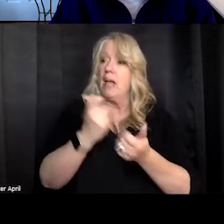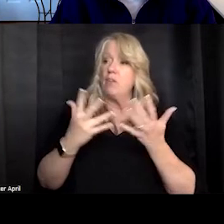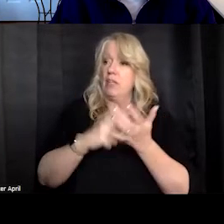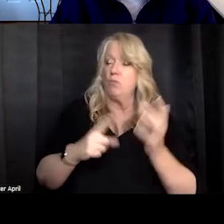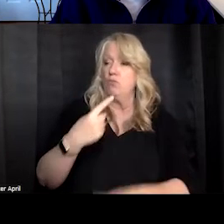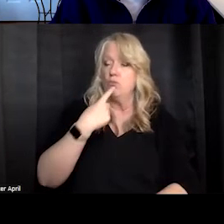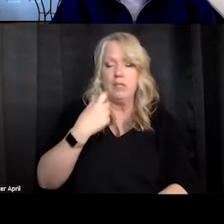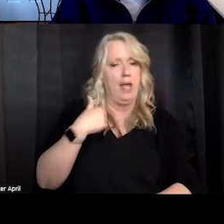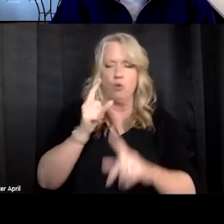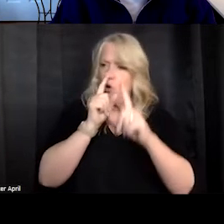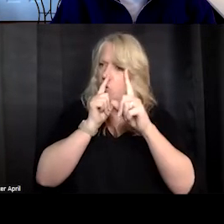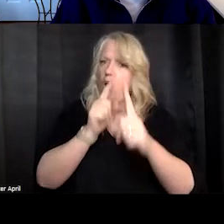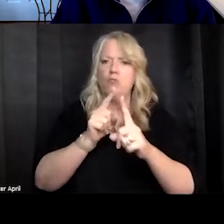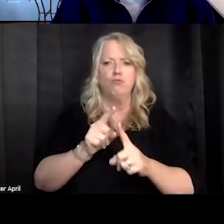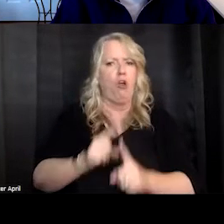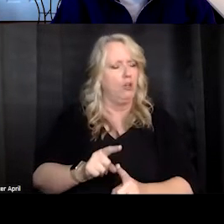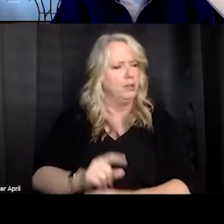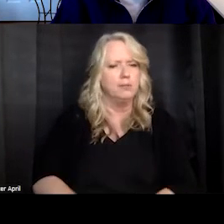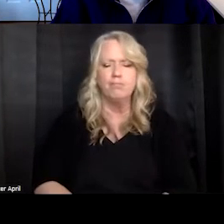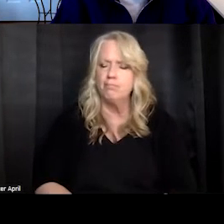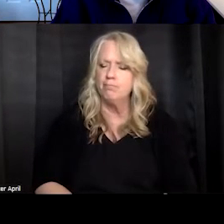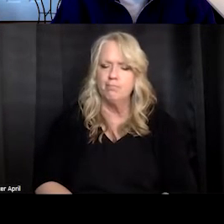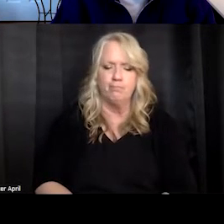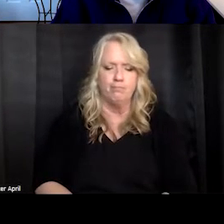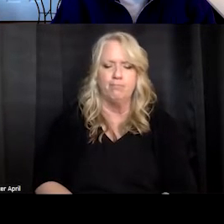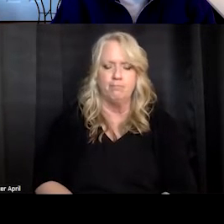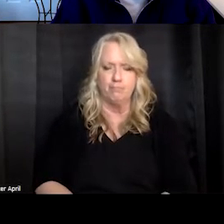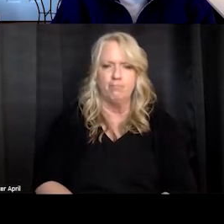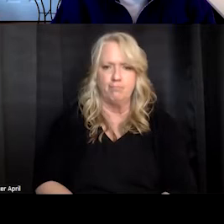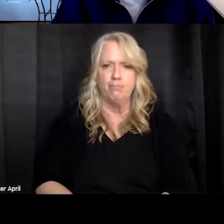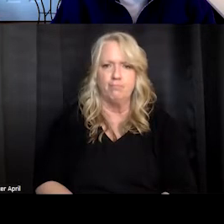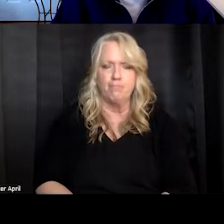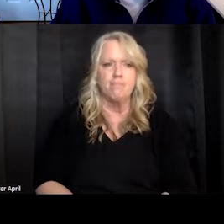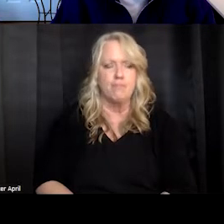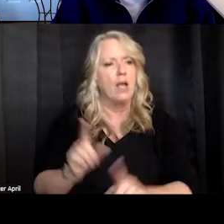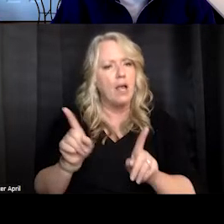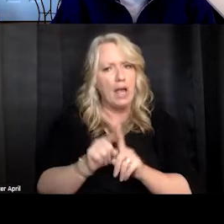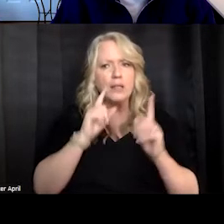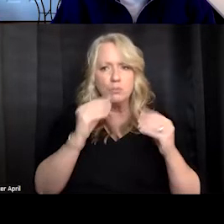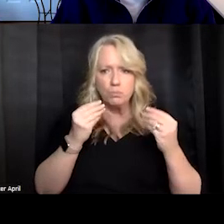HAVE NO -- NO, I MEAN, I THINK ALL OF THE THINGS YOU HAVE SAID ARE ABSOLUTELY ON TARGET. WE